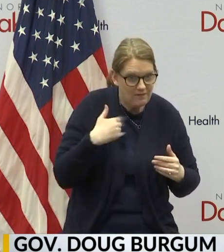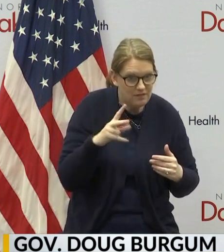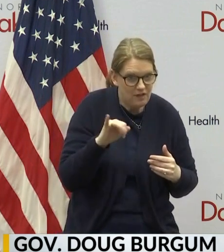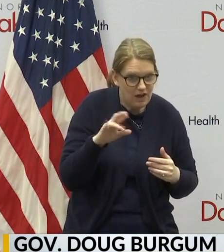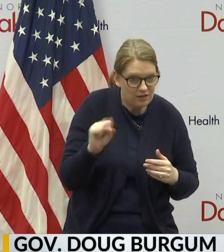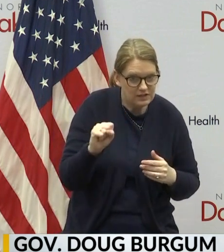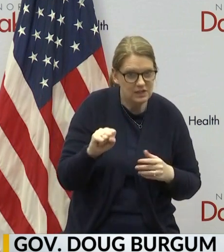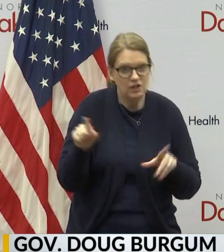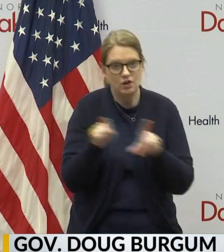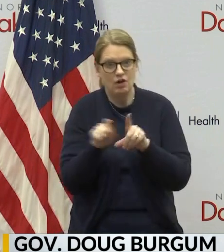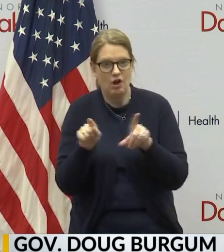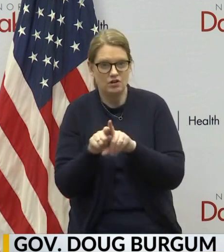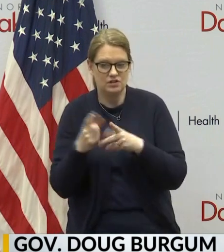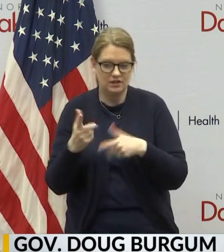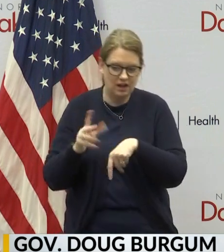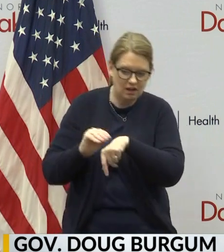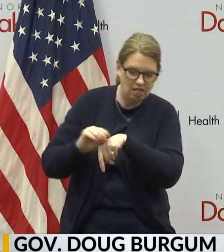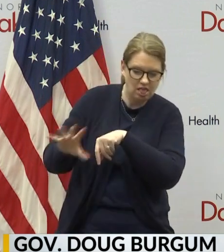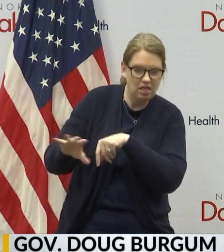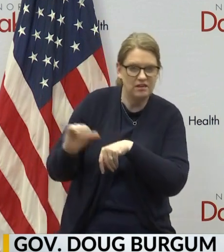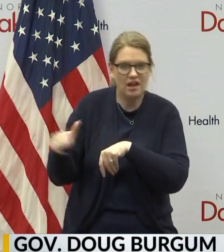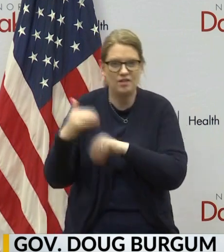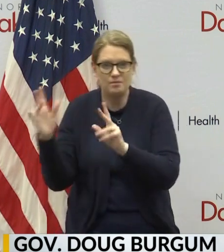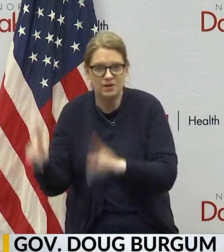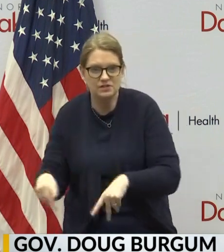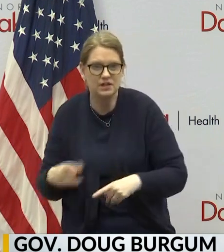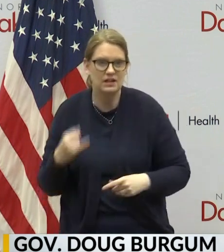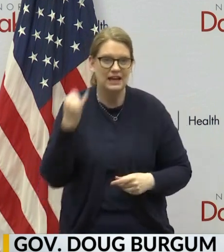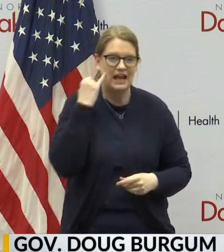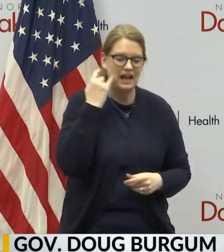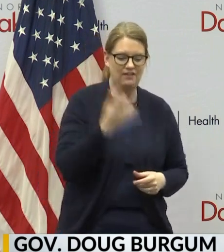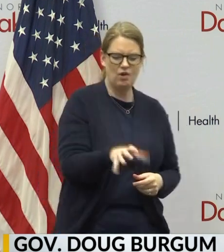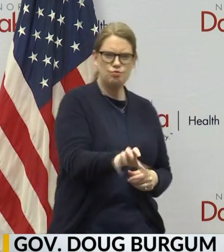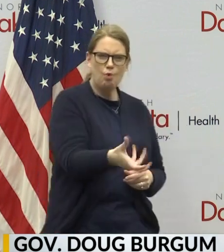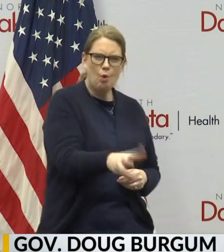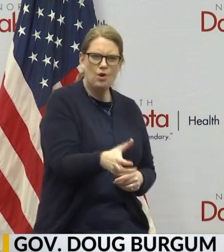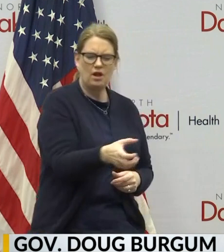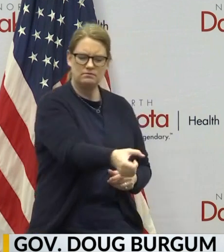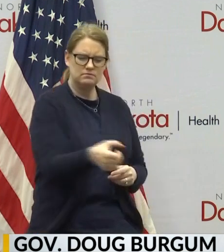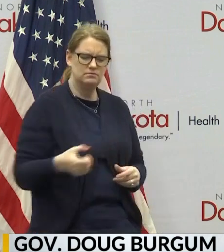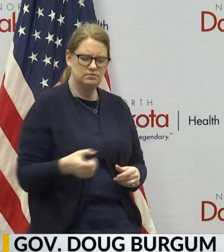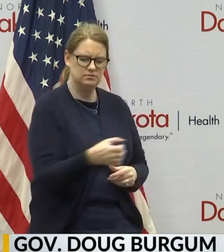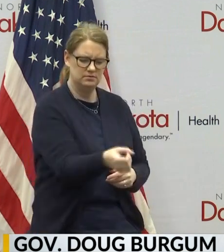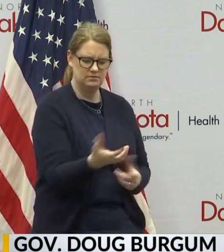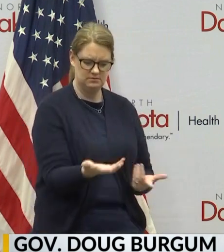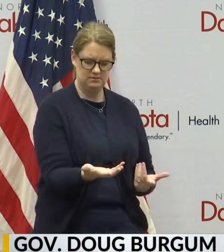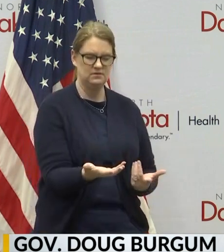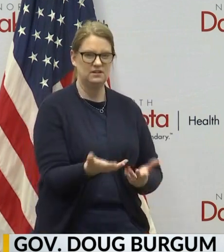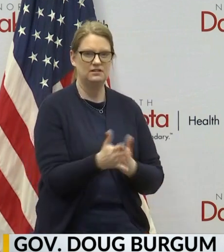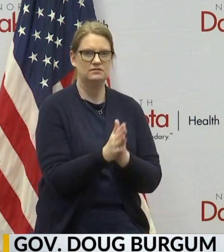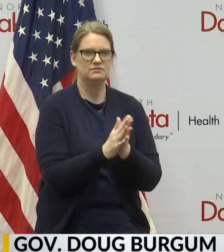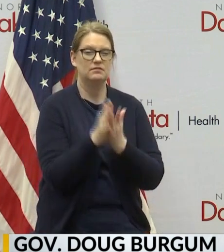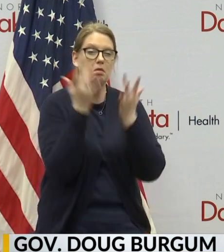YOU'RE DOING IT, BUT WHEN YOU TOUCH YOUR FACE, YOU HAVE THE OPPORTUNITY, IF YOU'RE CARRYING